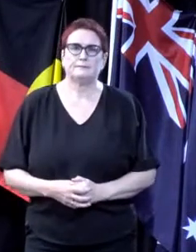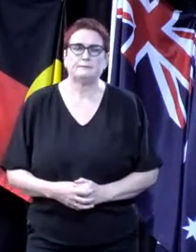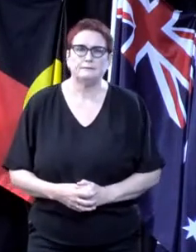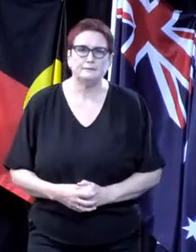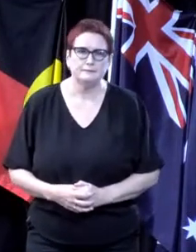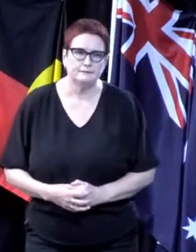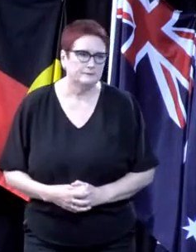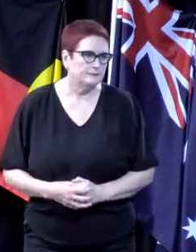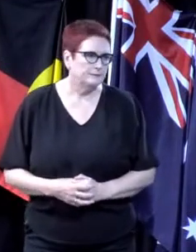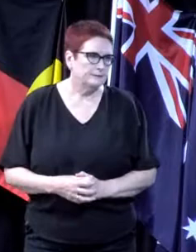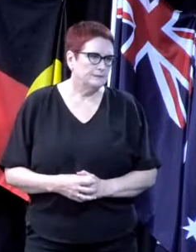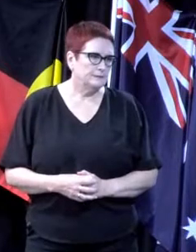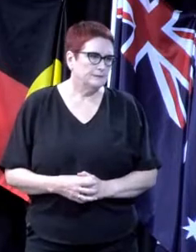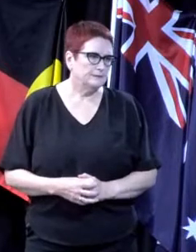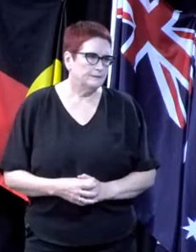Thank you very much. Please, sit down.